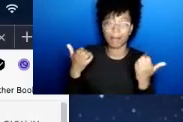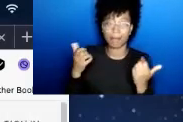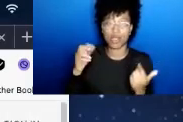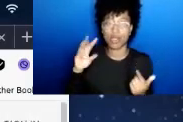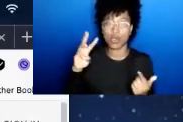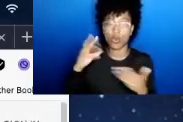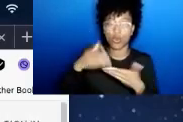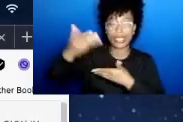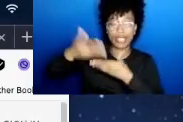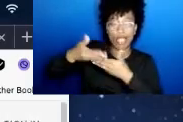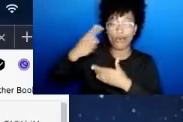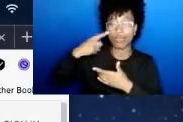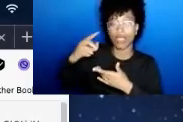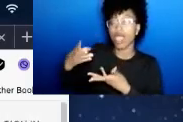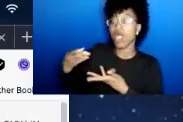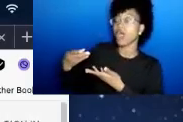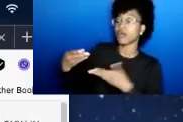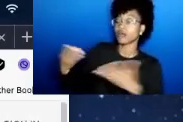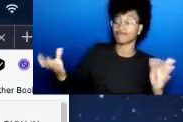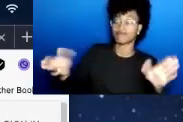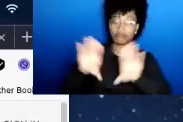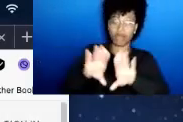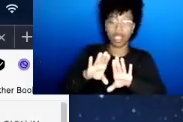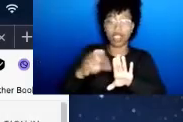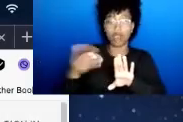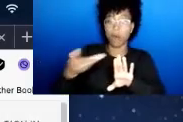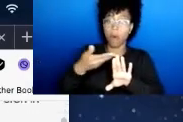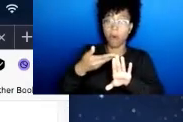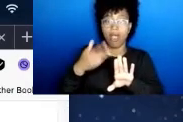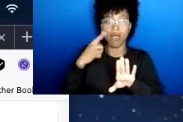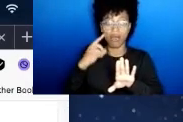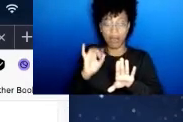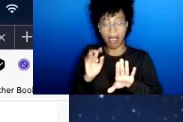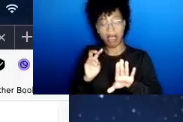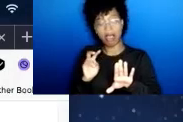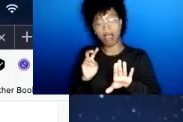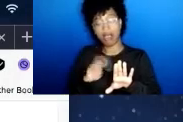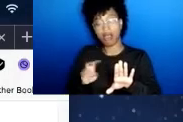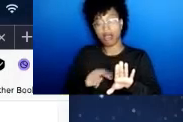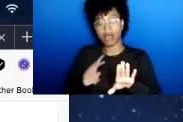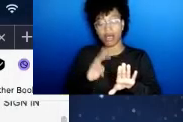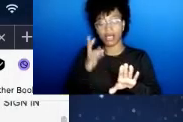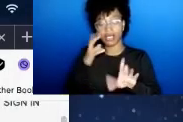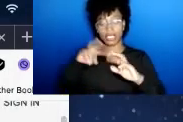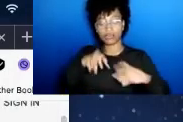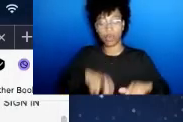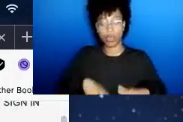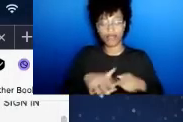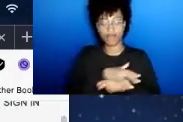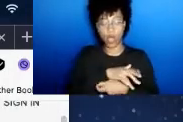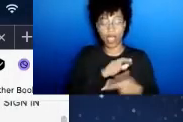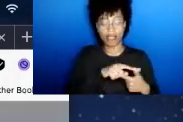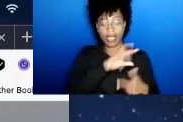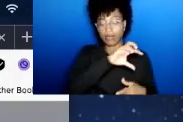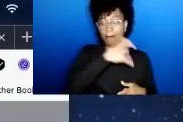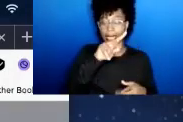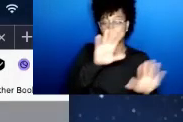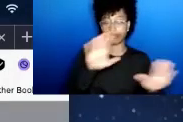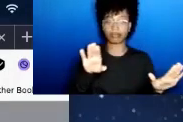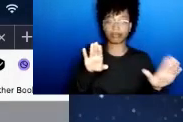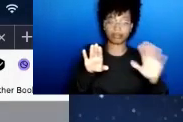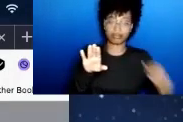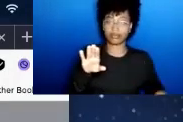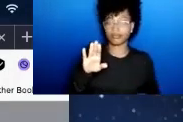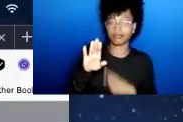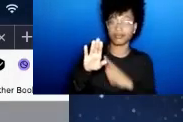06:39:10 And your users can explore this fully. Whatever you want to link to, live data sets,